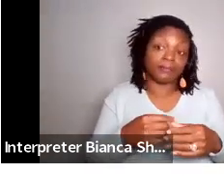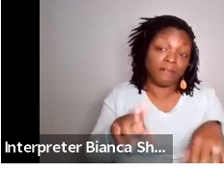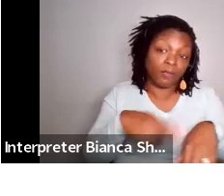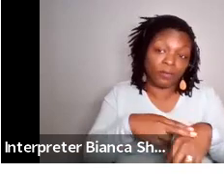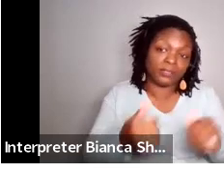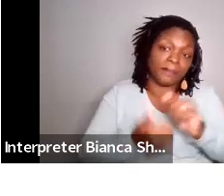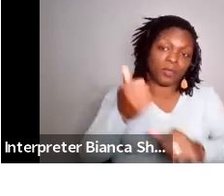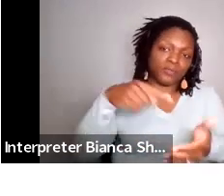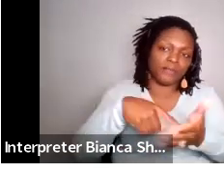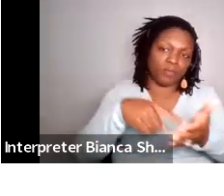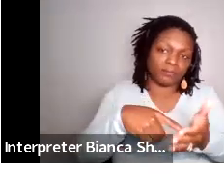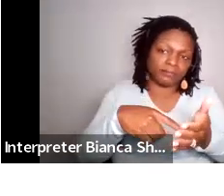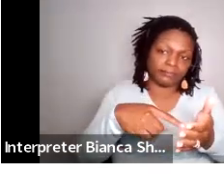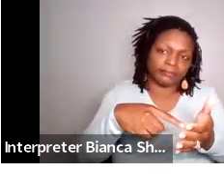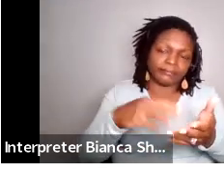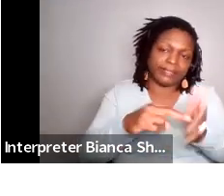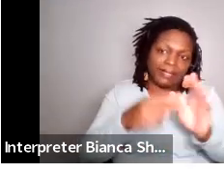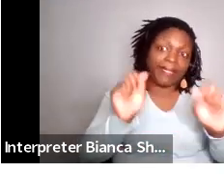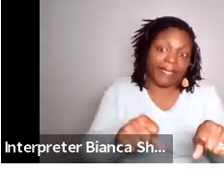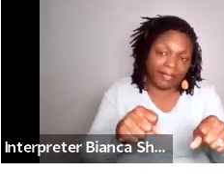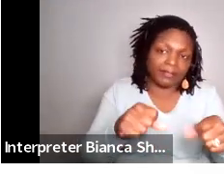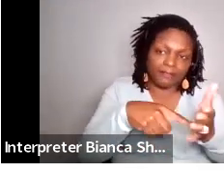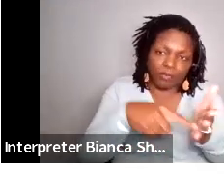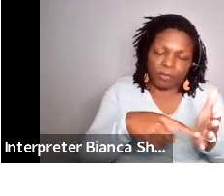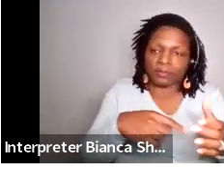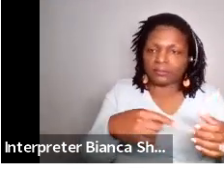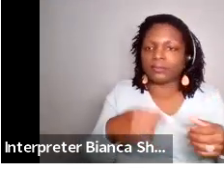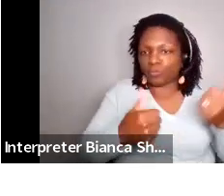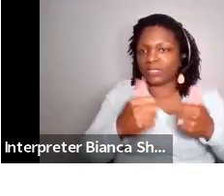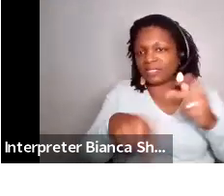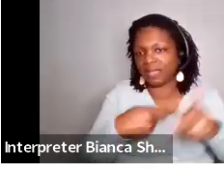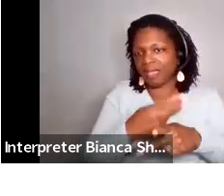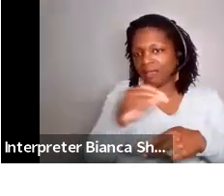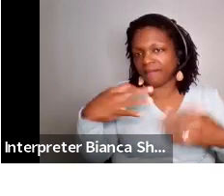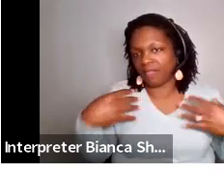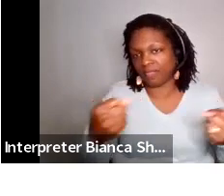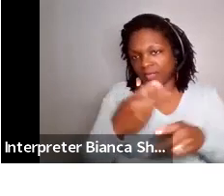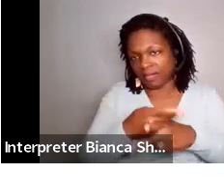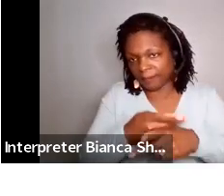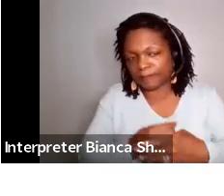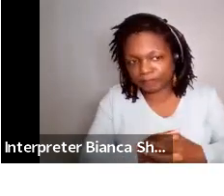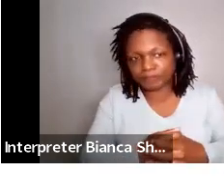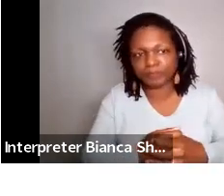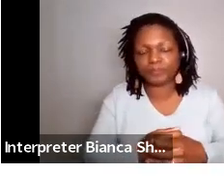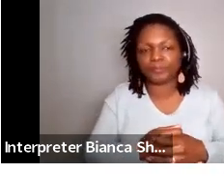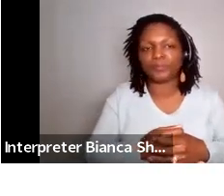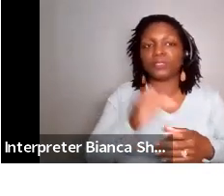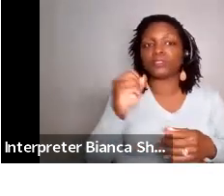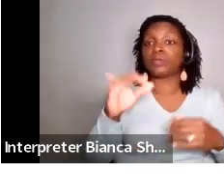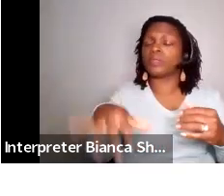And again we were all other benefit problems as well so who's eligible for our services.